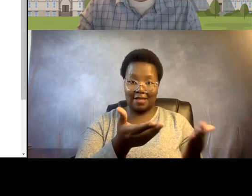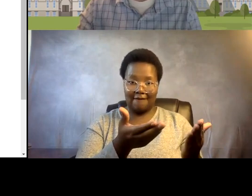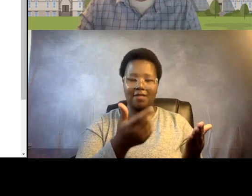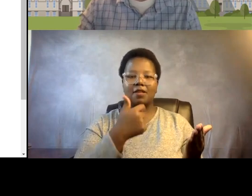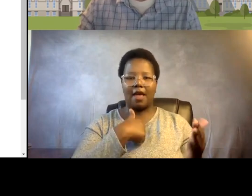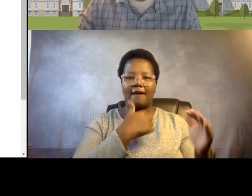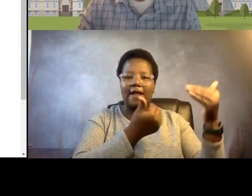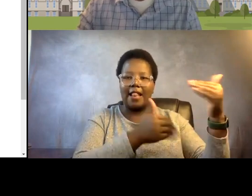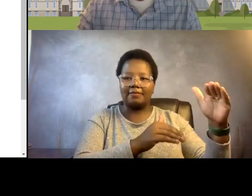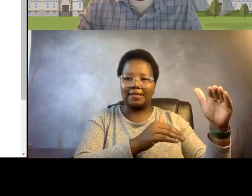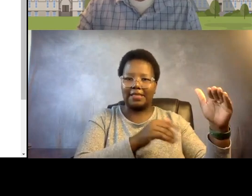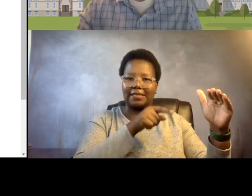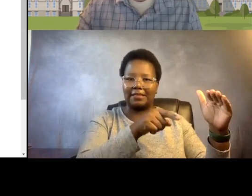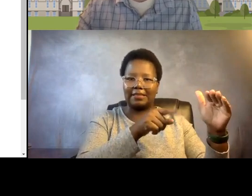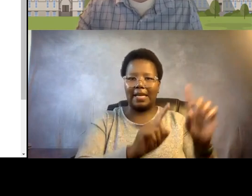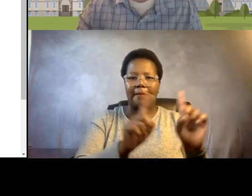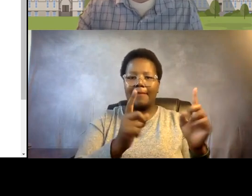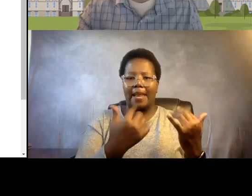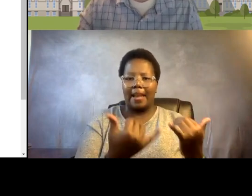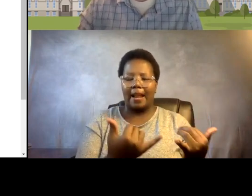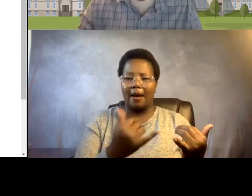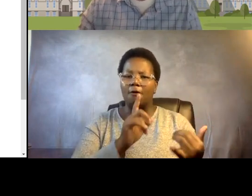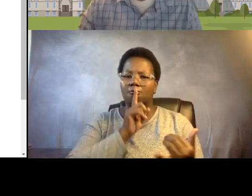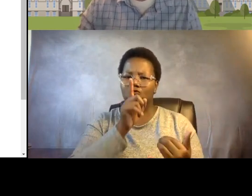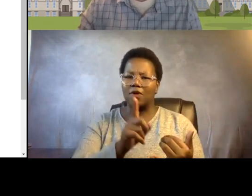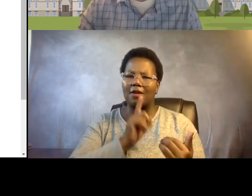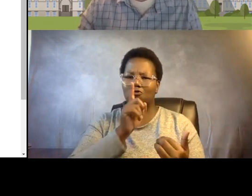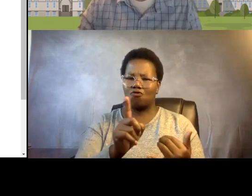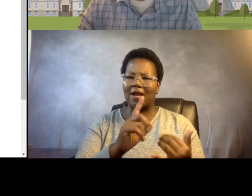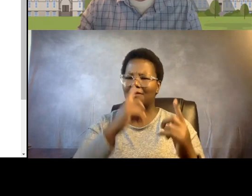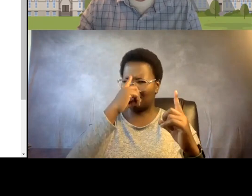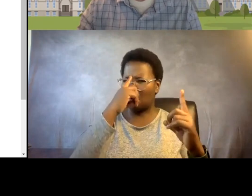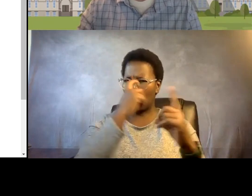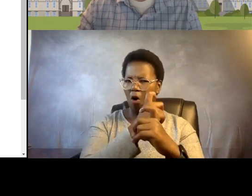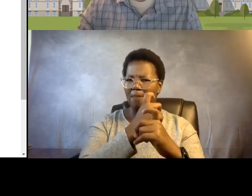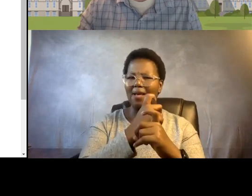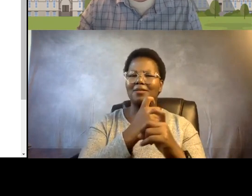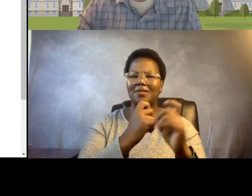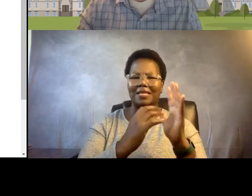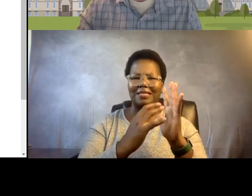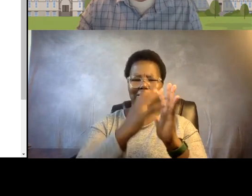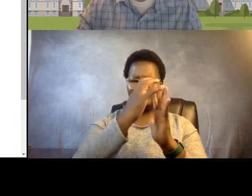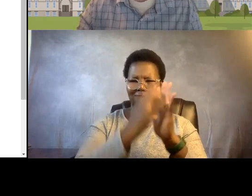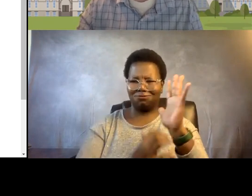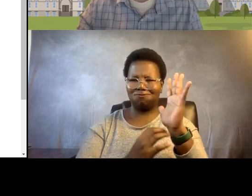our servers and it's a really, really complex, script driven applications sometimes may have,